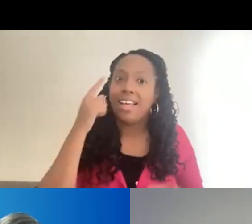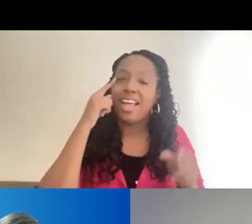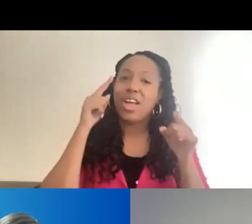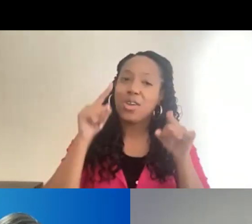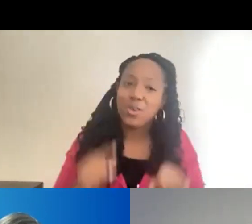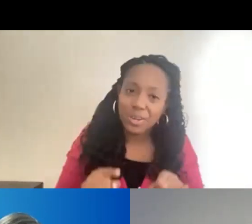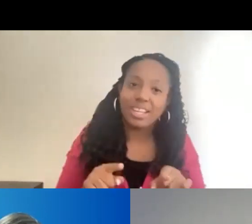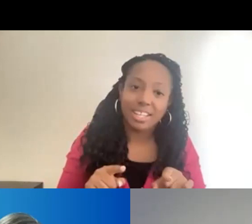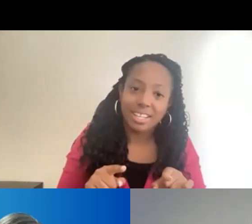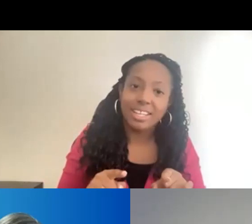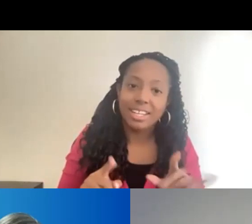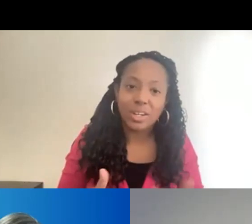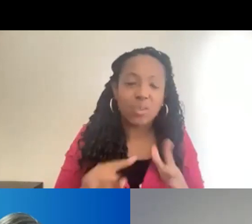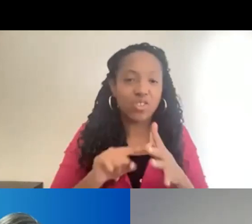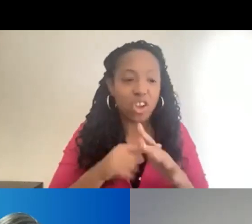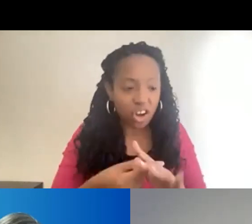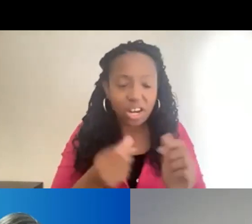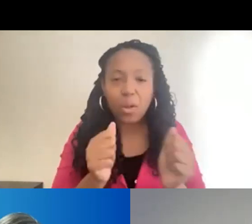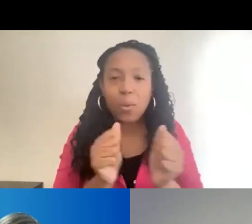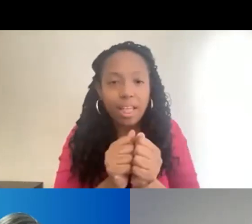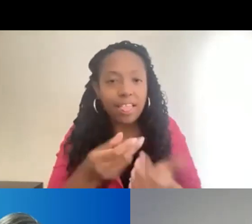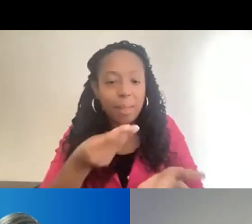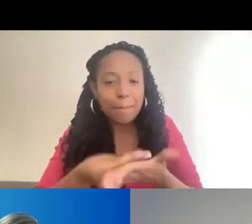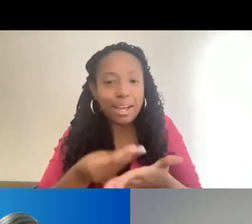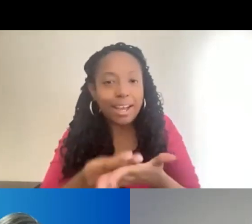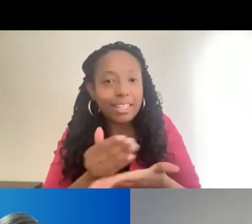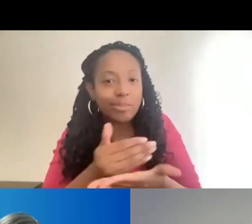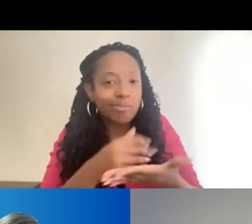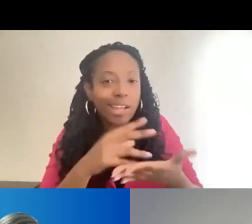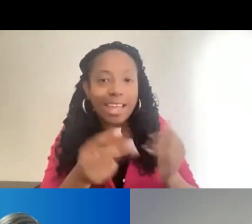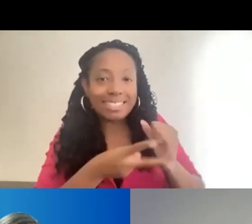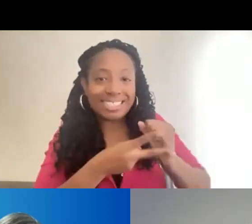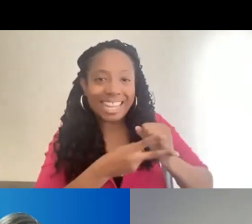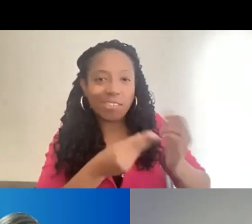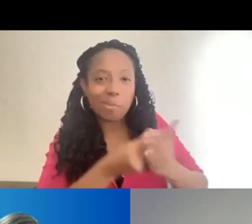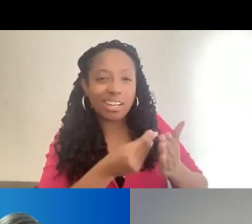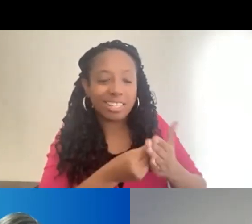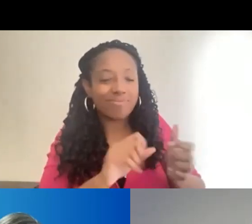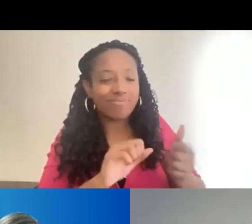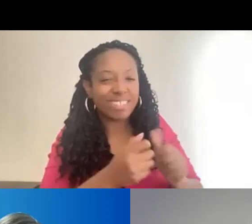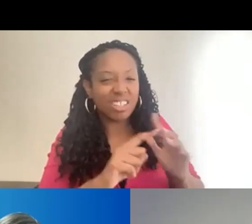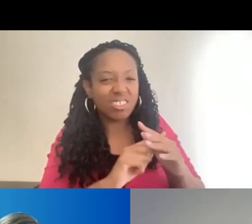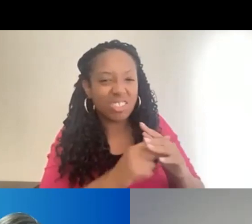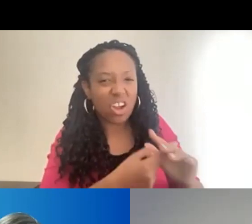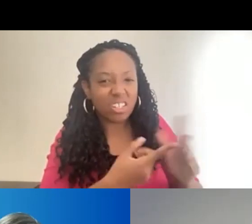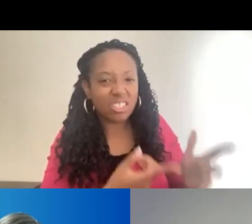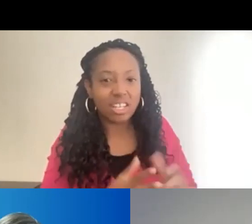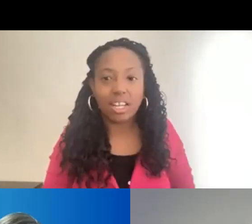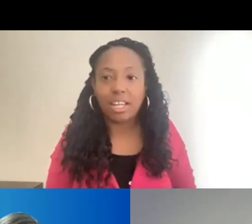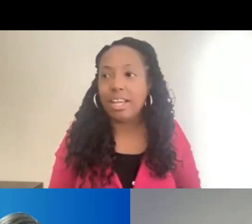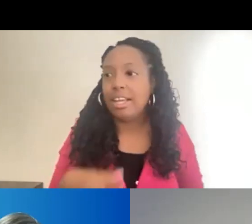starting with budgeting and savings is where it all starts I sit with clients of all varieties